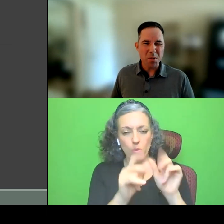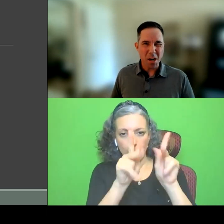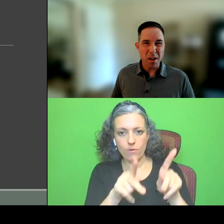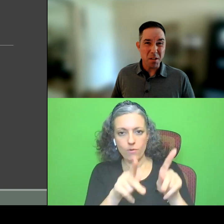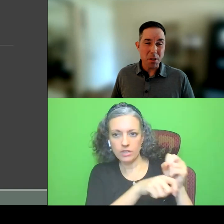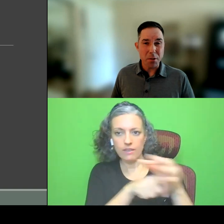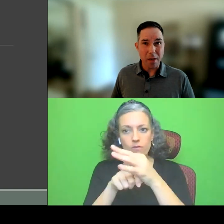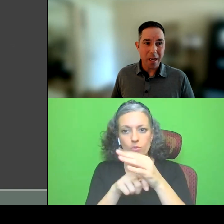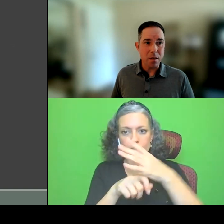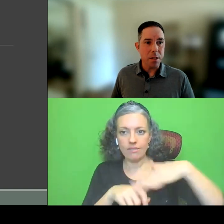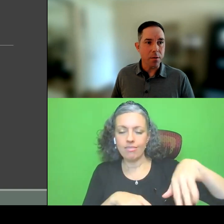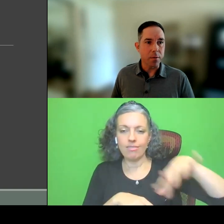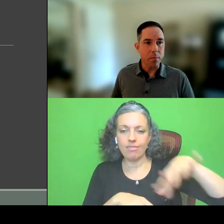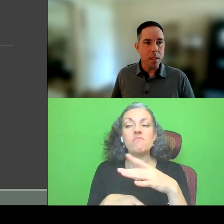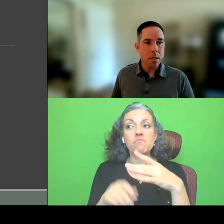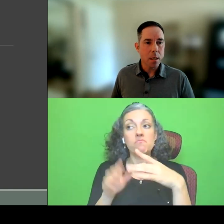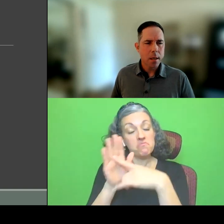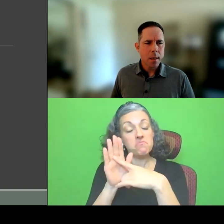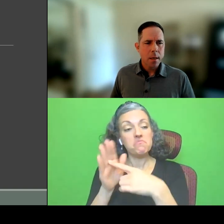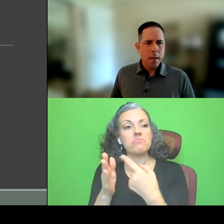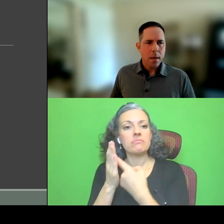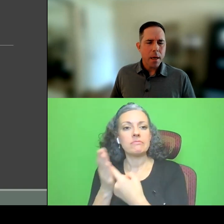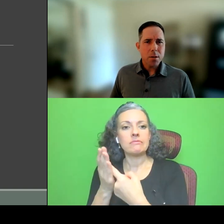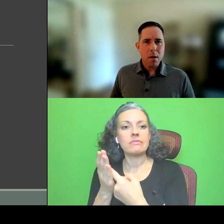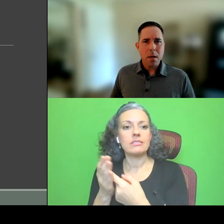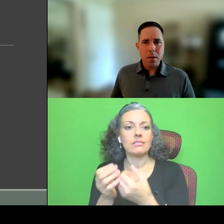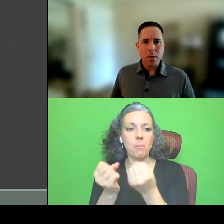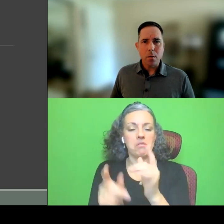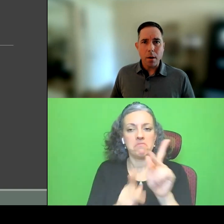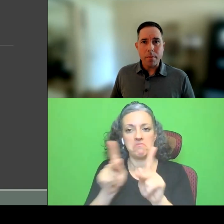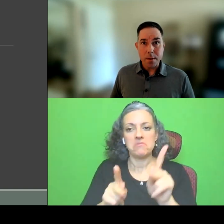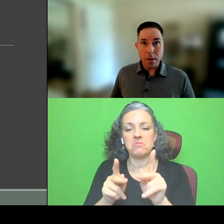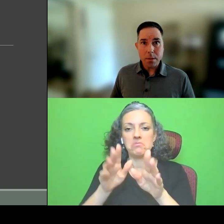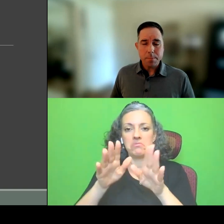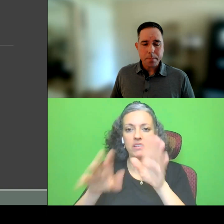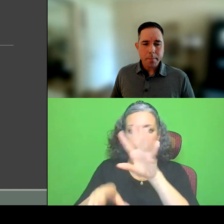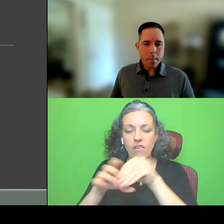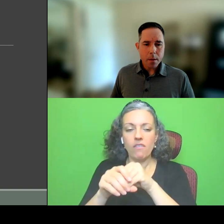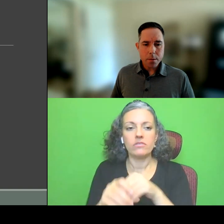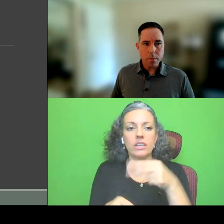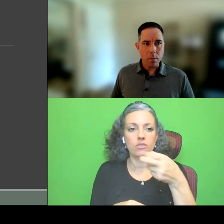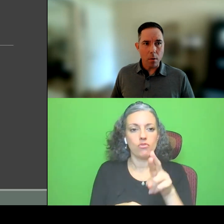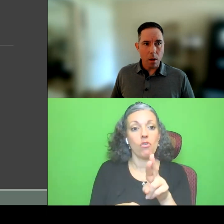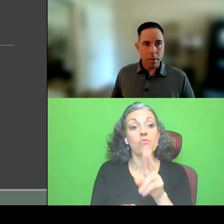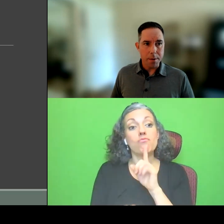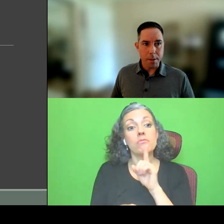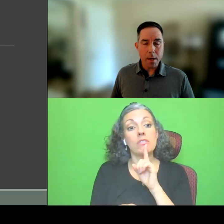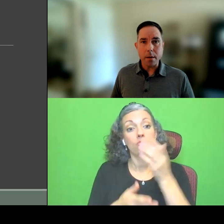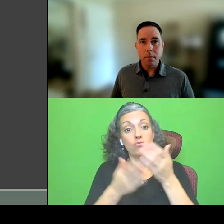And we will talk about potential candidates here in a few minutes. HR can also, and often does, serve the role of content creator.